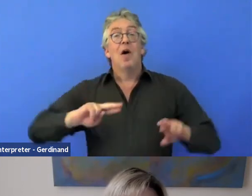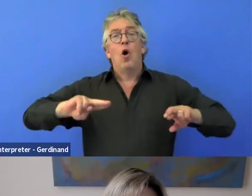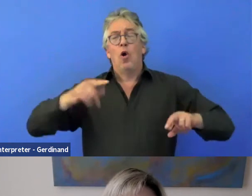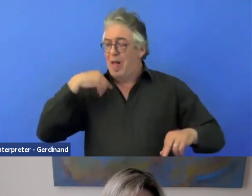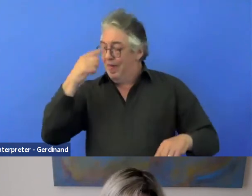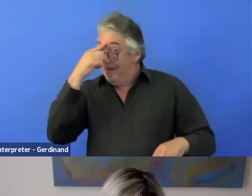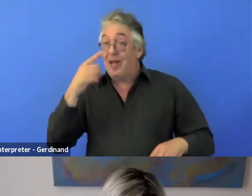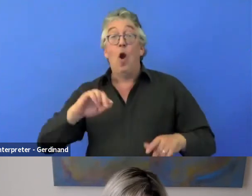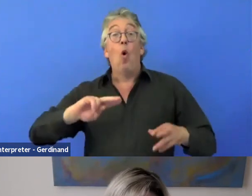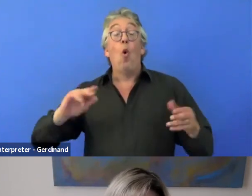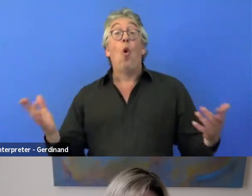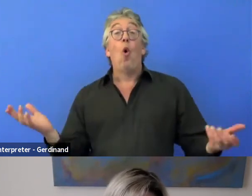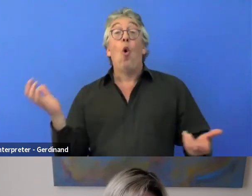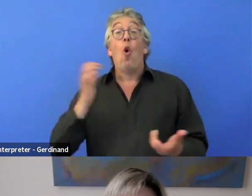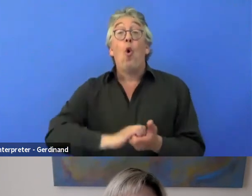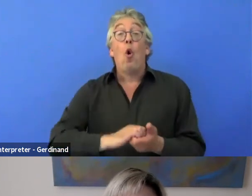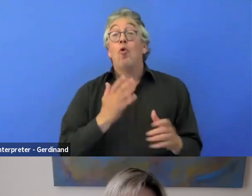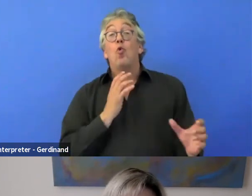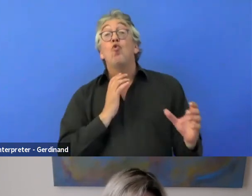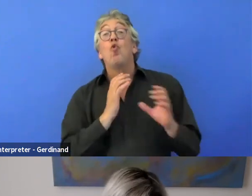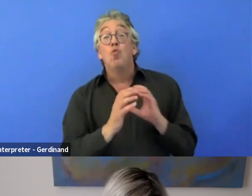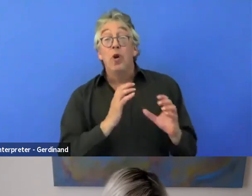or at least, a channel of communication with ETSI